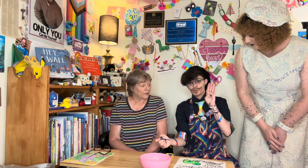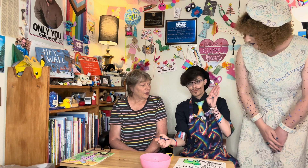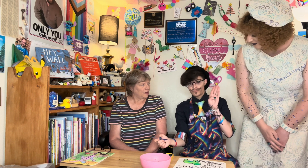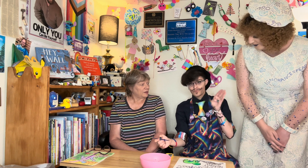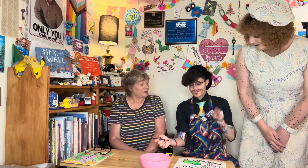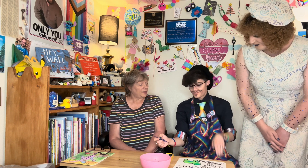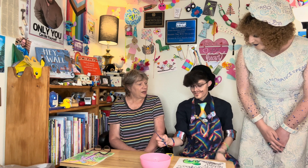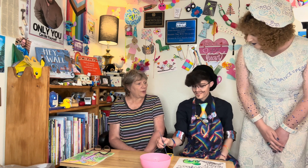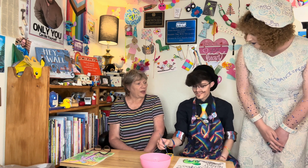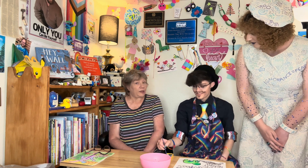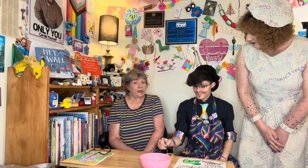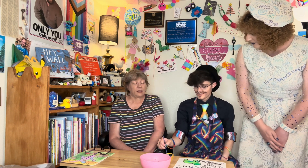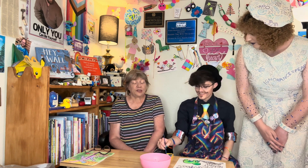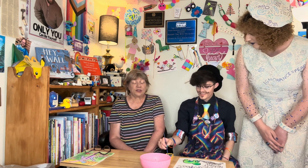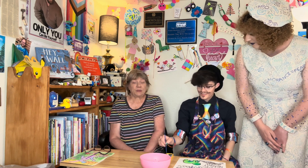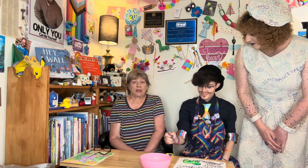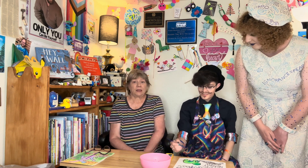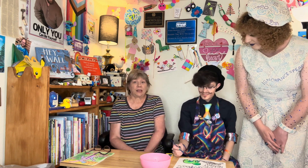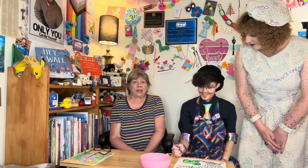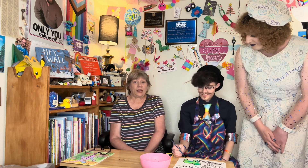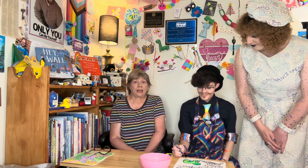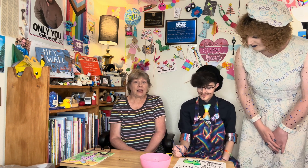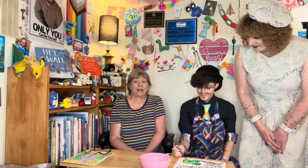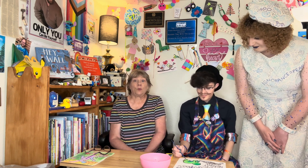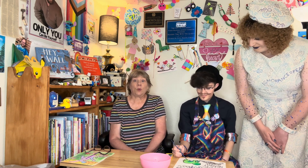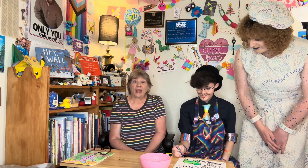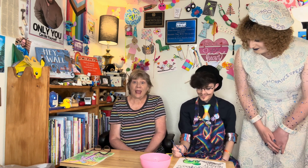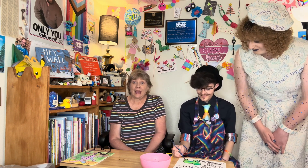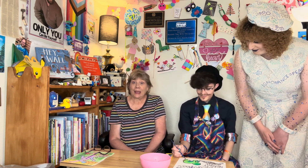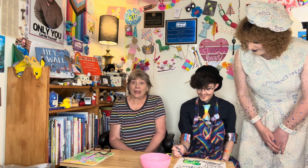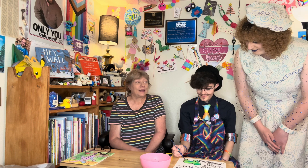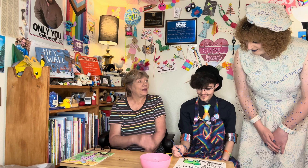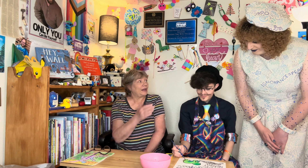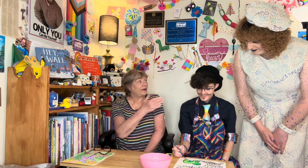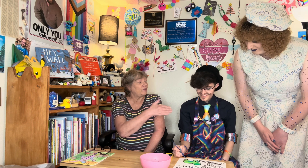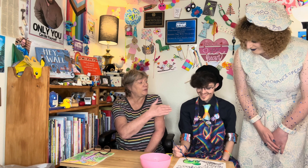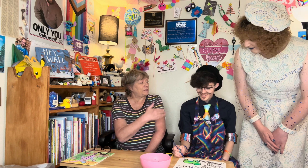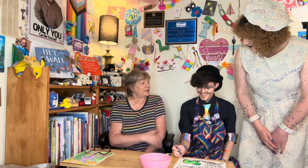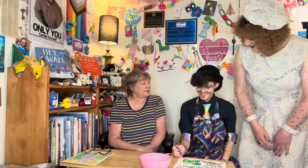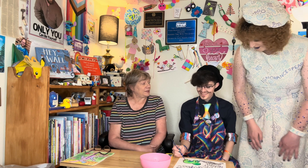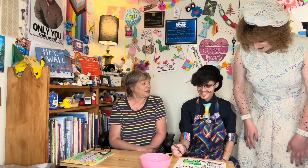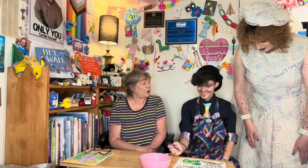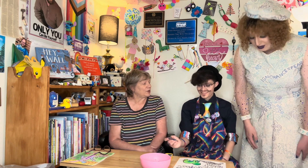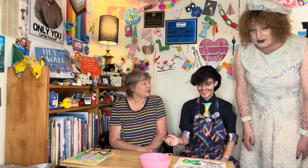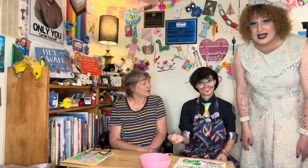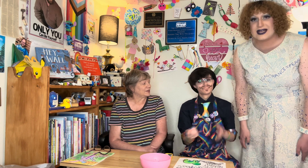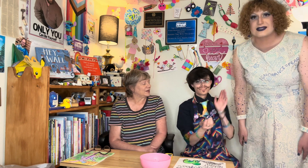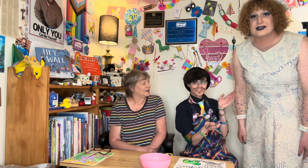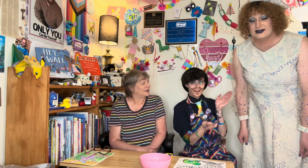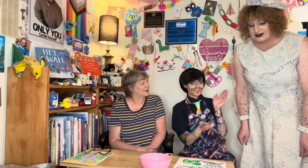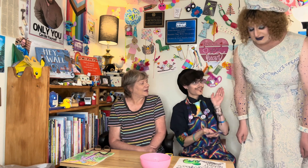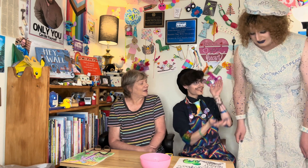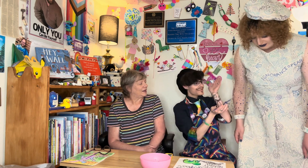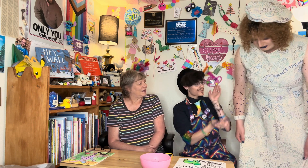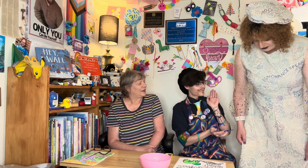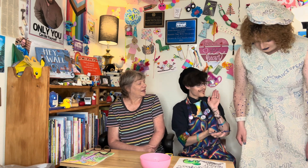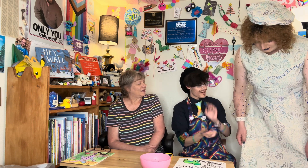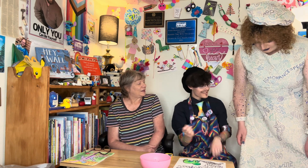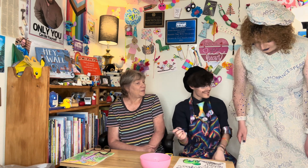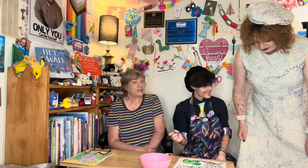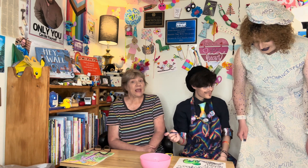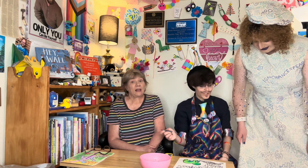"Blue." BARB: So anyone, excuse me... AnyWAY... Everyone please... CALI: Oh, yes! KAI: Yeah! Look at this beautiful dress! We